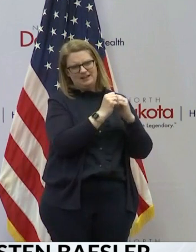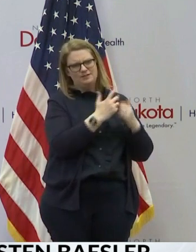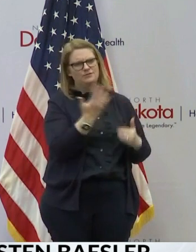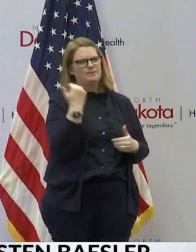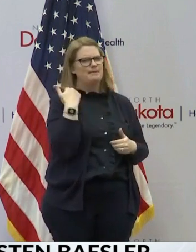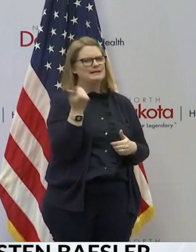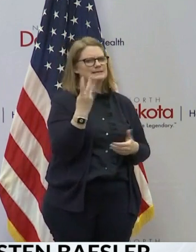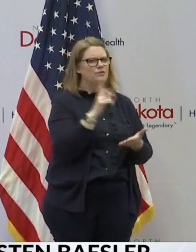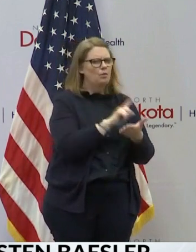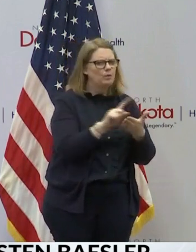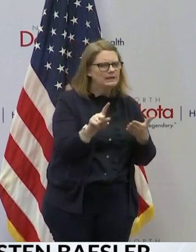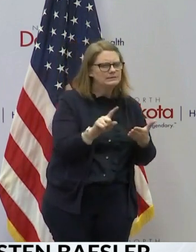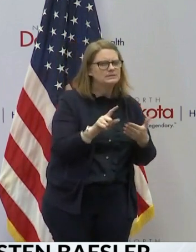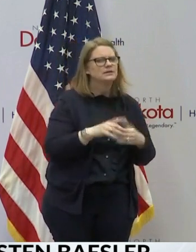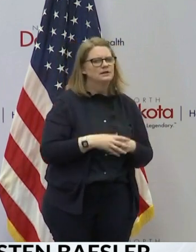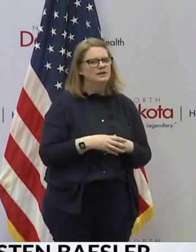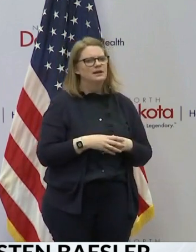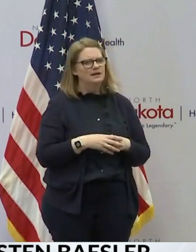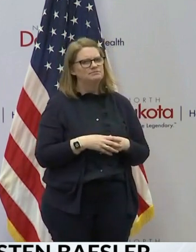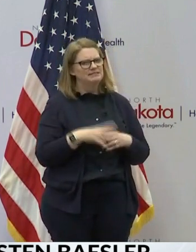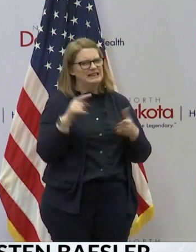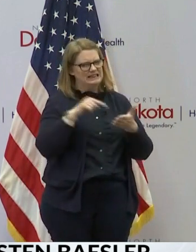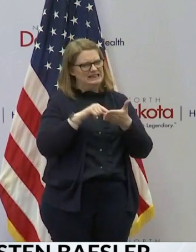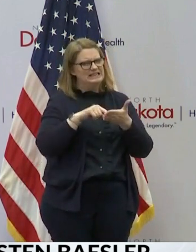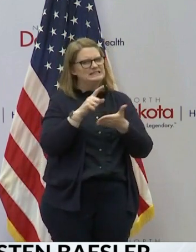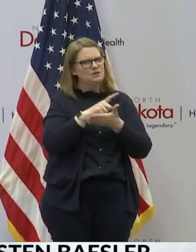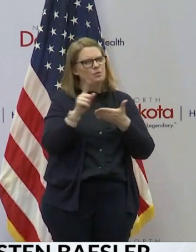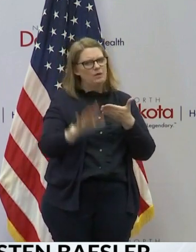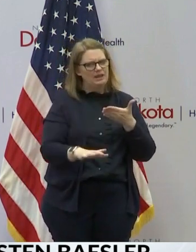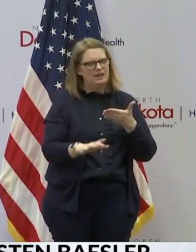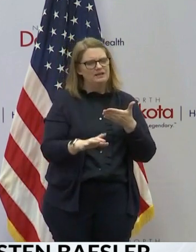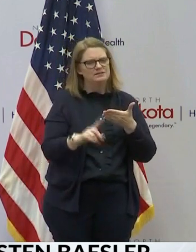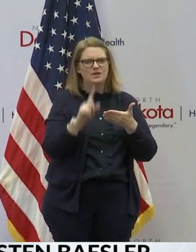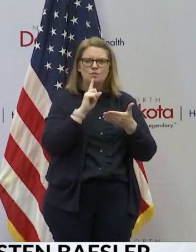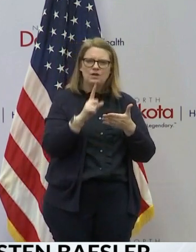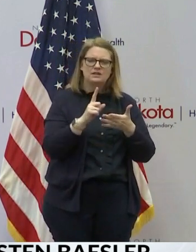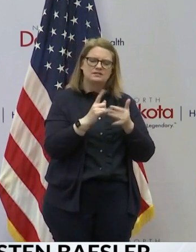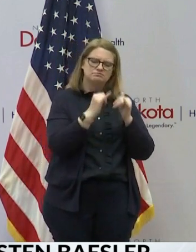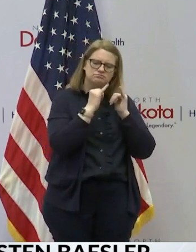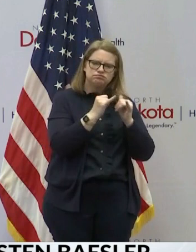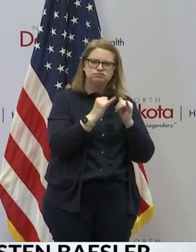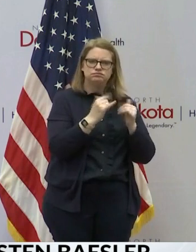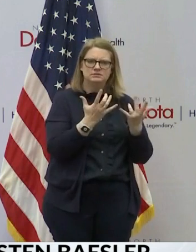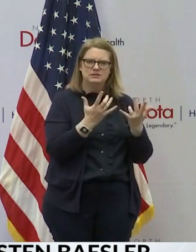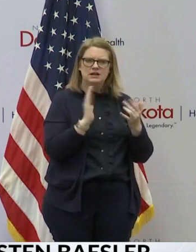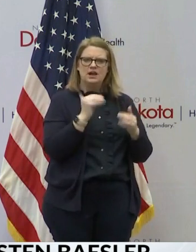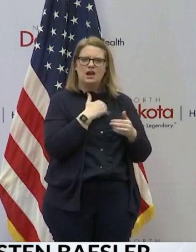SAYING THANK YOU TO THE GOVERNOR'S OFFICE AND PARTNERS AT DHS, AS WELL, BECAUSE WE'VE